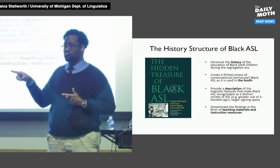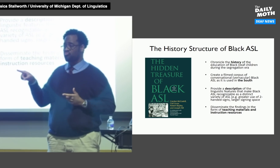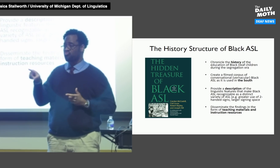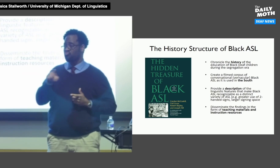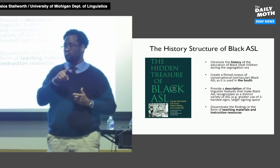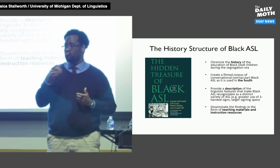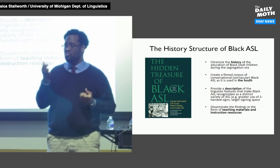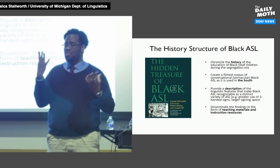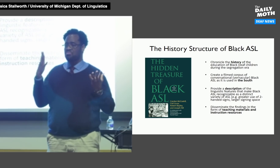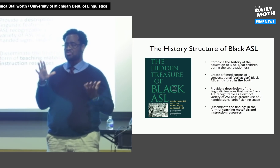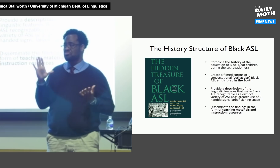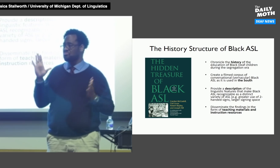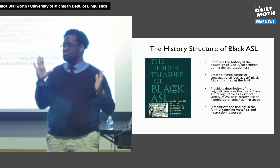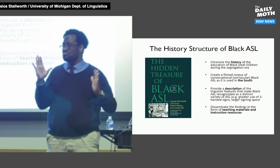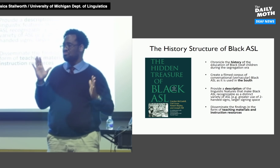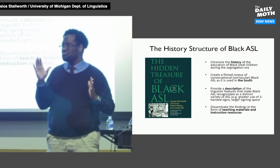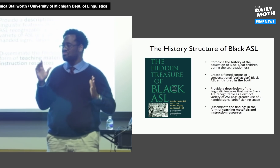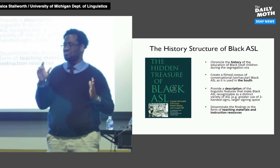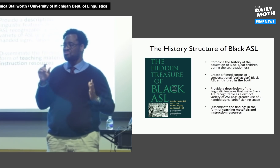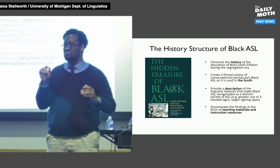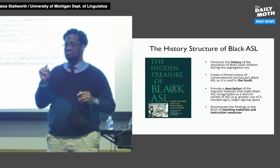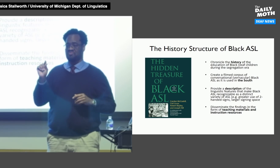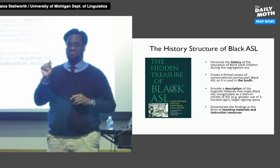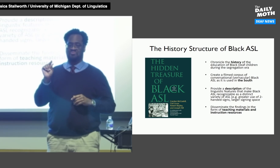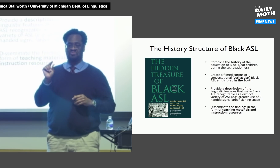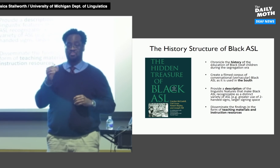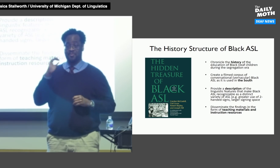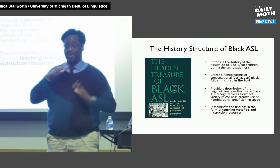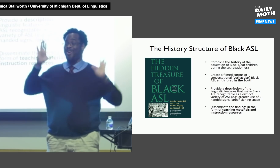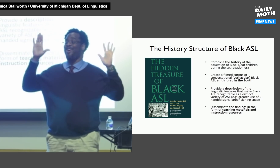How many hands? Not many.